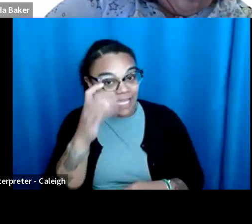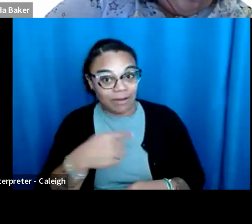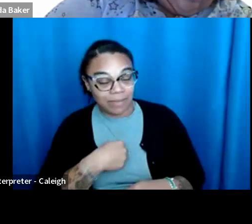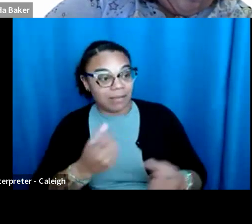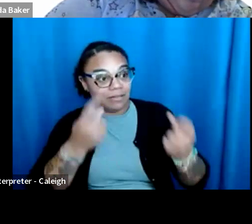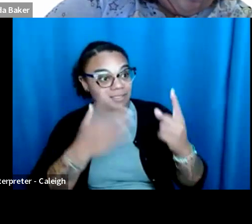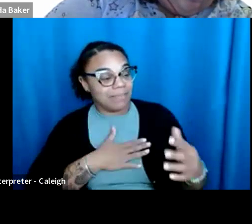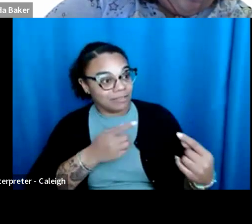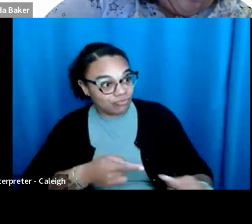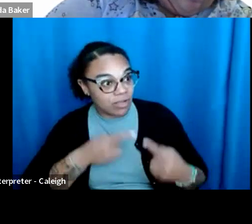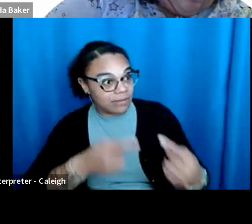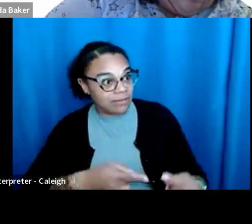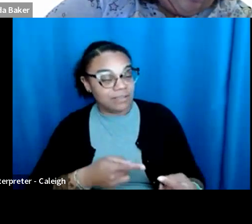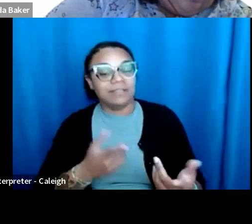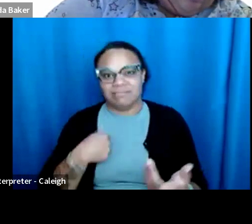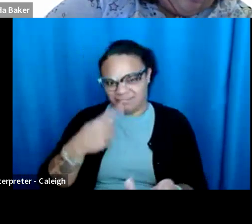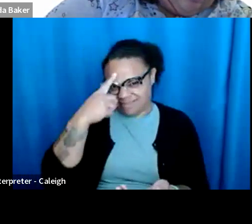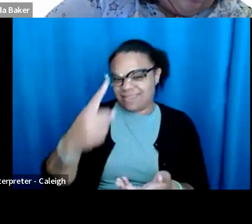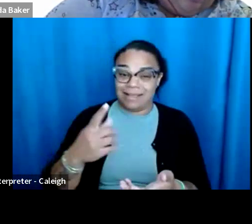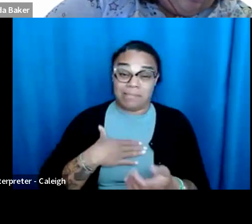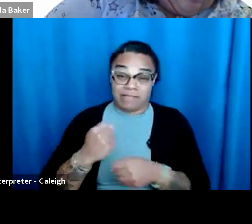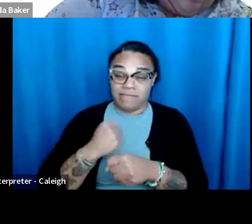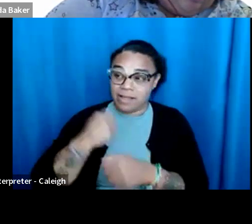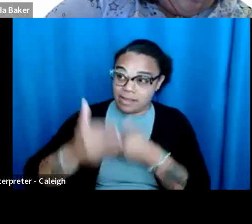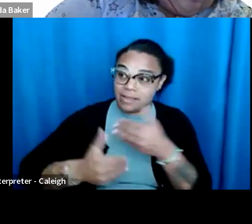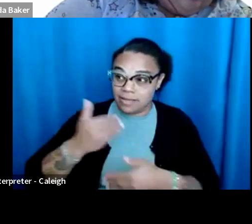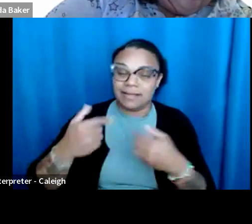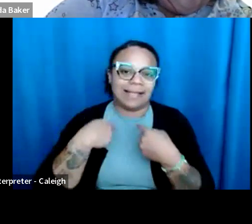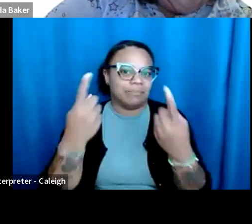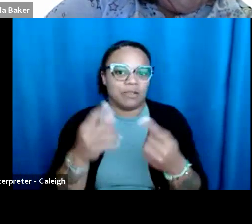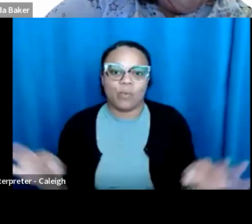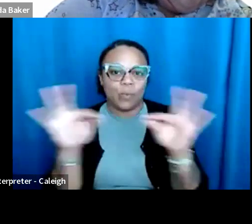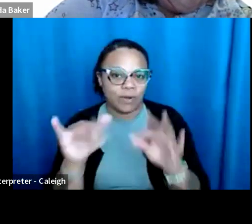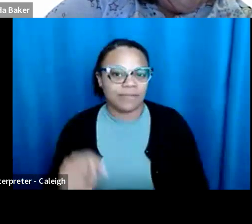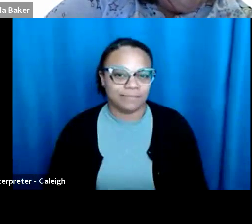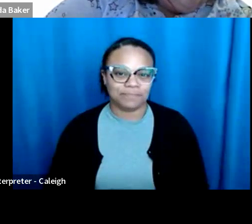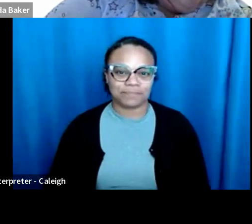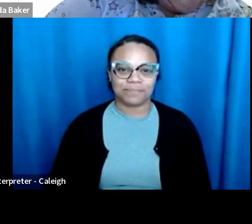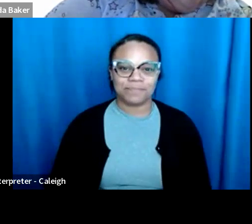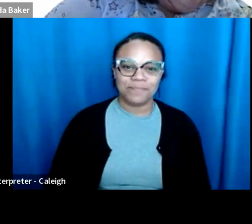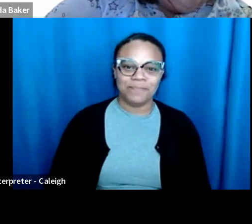then I think it was all worth it. I wouldn't do it again, but it was all worth it.